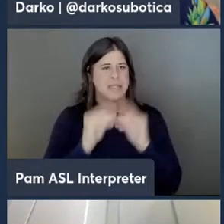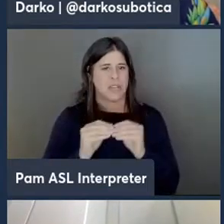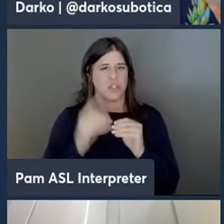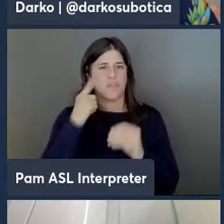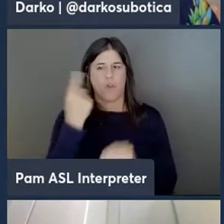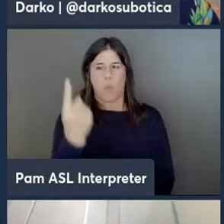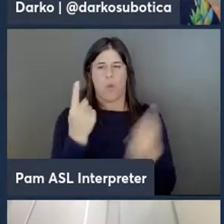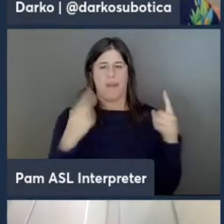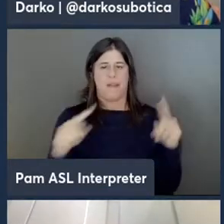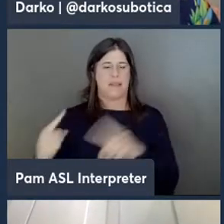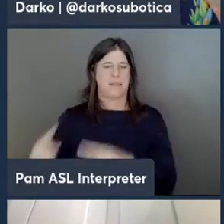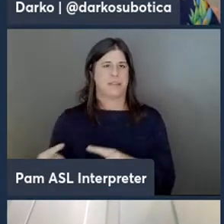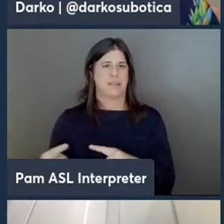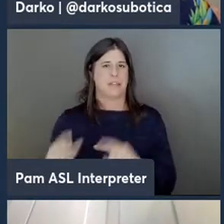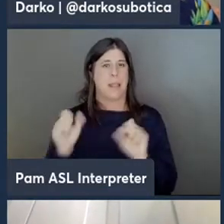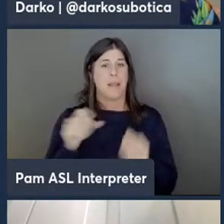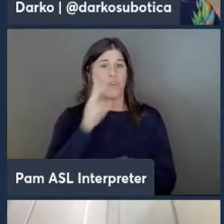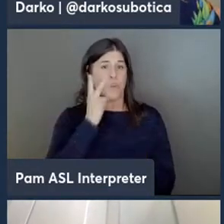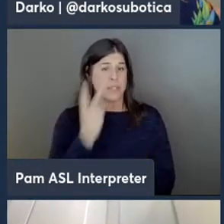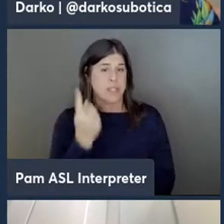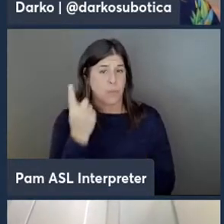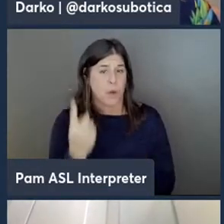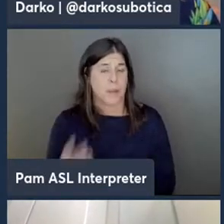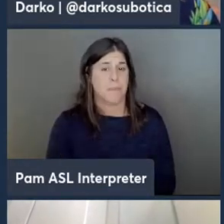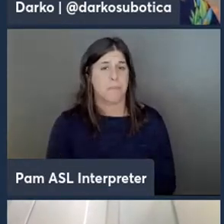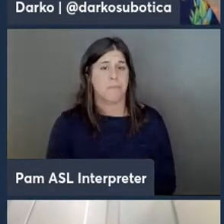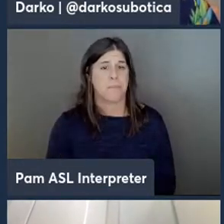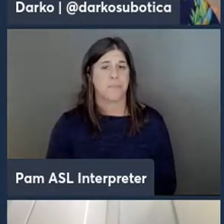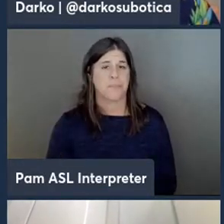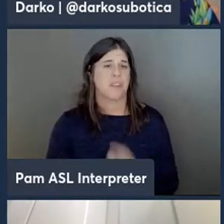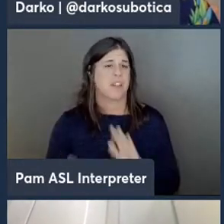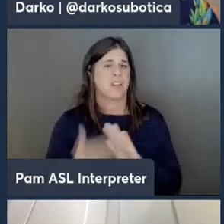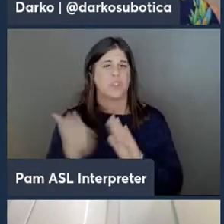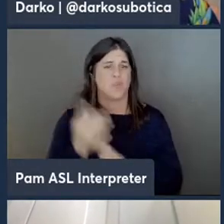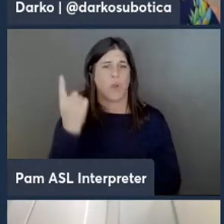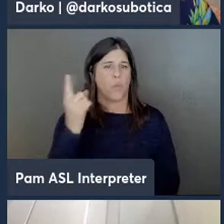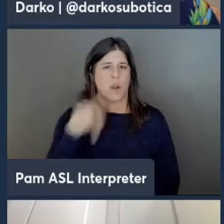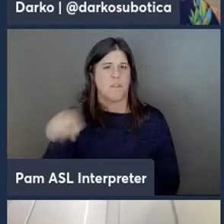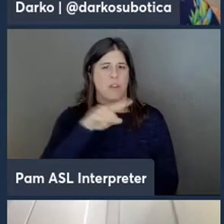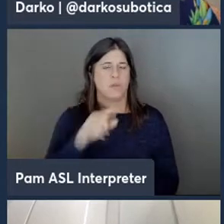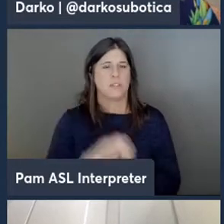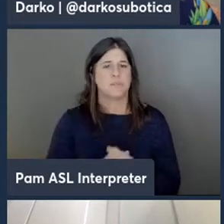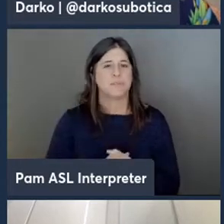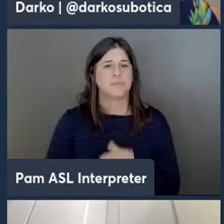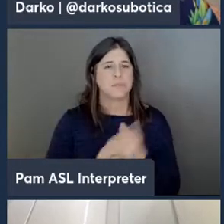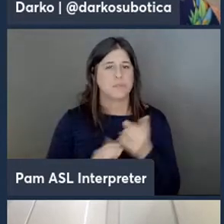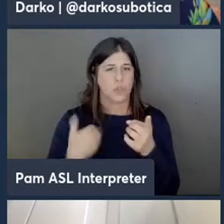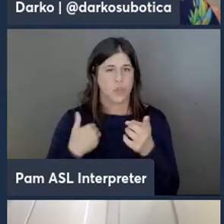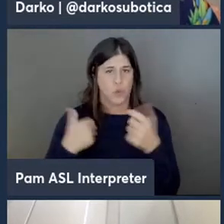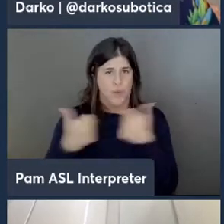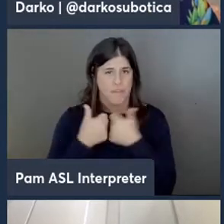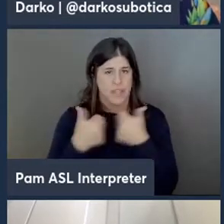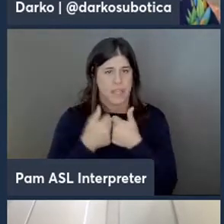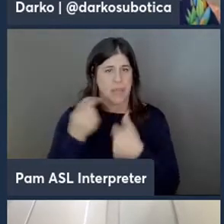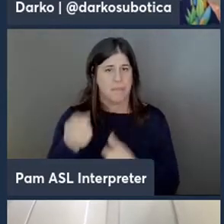So if we could actually see one of those, let's go ahead and run one of these sessions. We have the game here actually playing live.